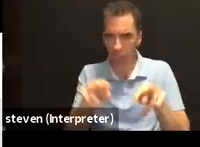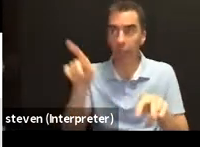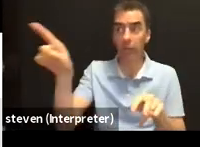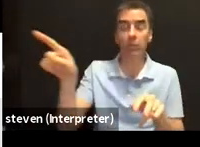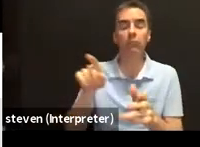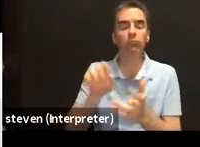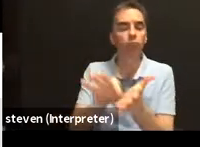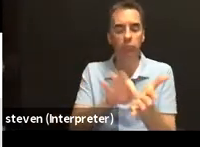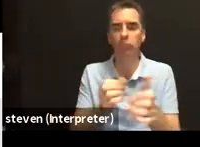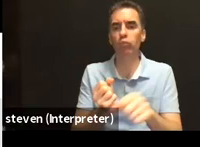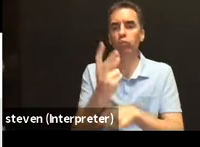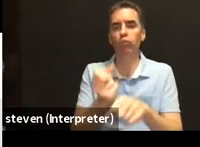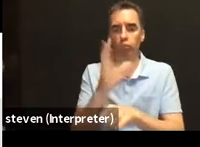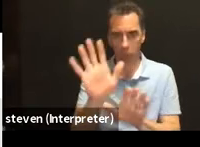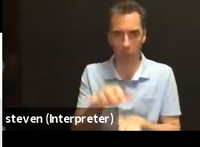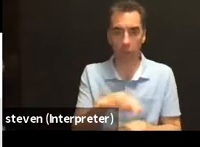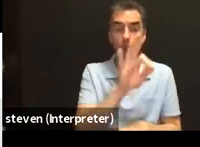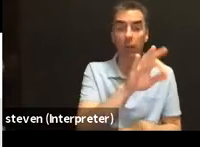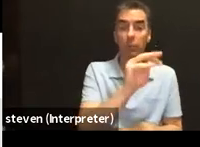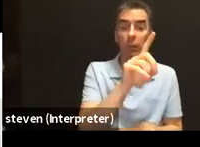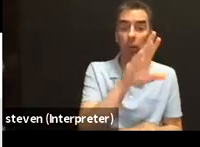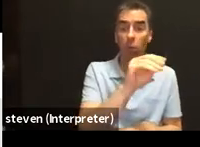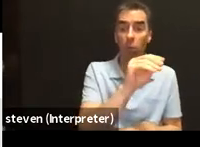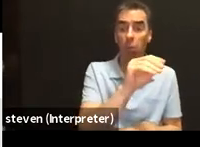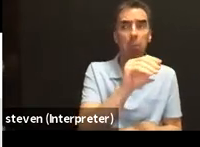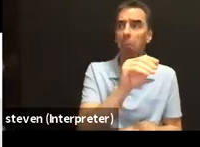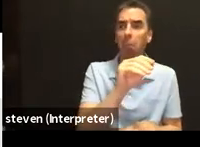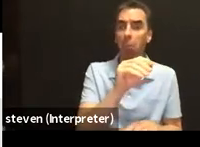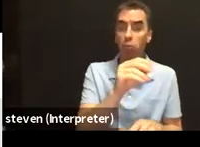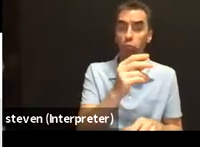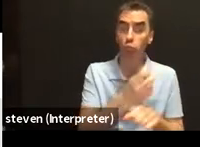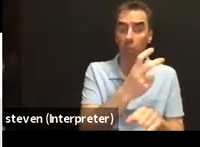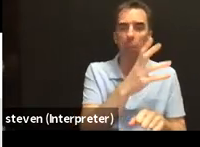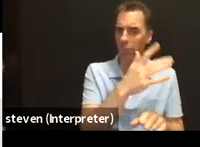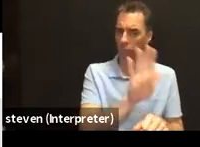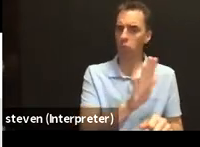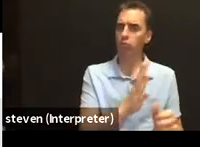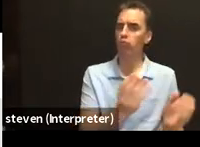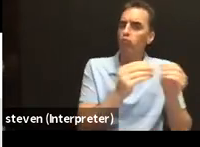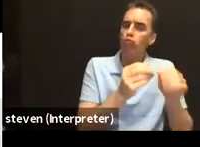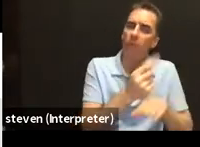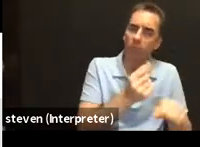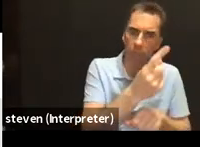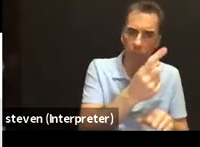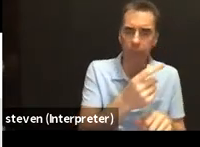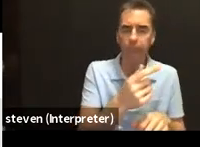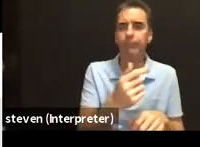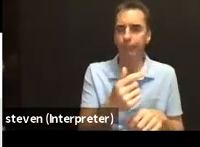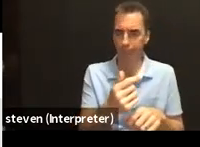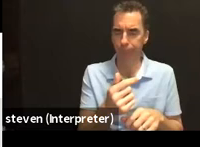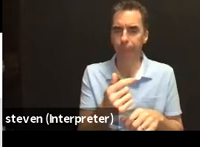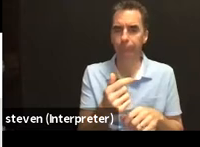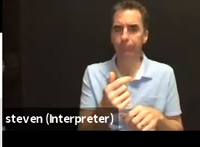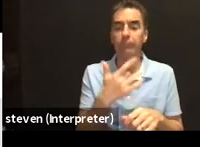maria.rodriguez: However, for some other counties have opted to do every single year and it usually happens on the last three days or the last couple. Yeah. The last three days of January.